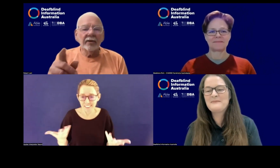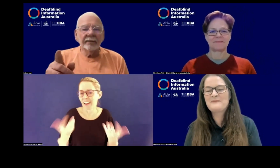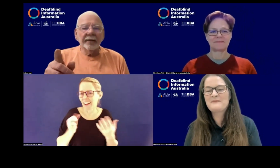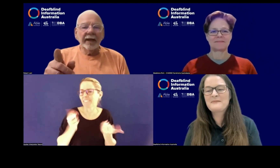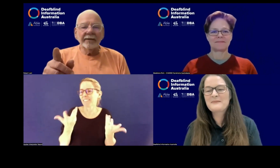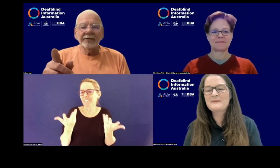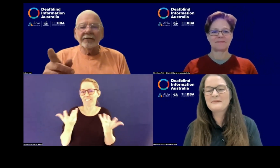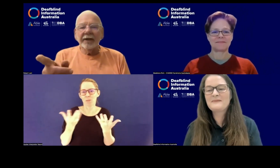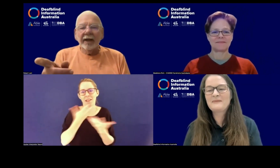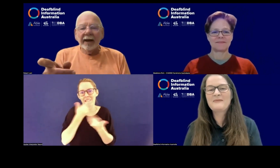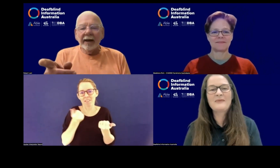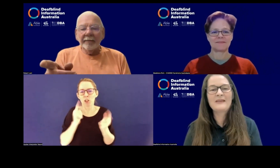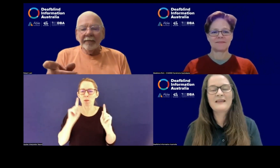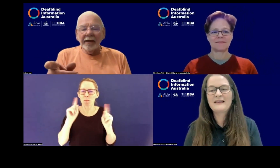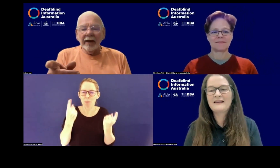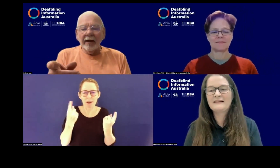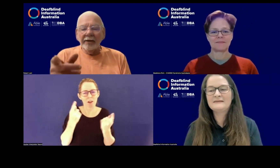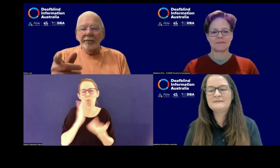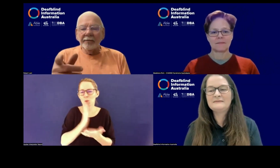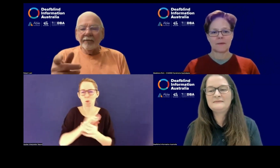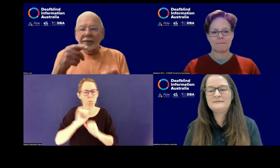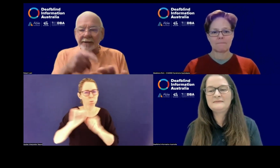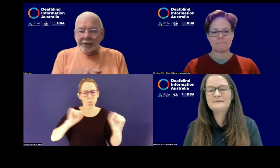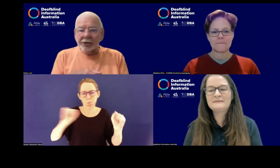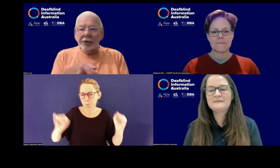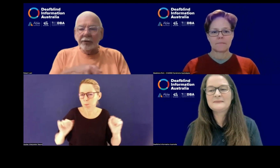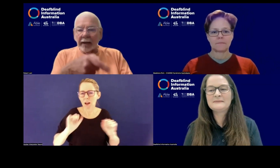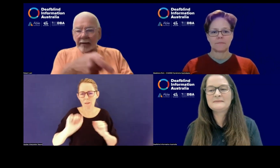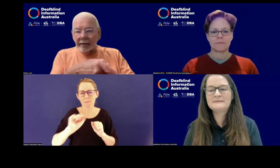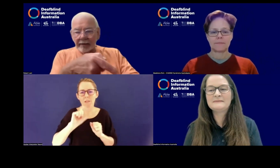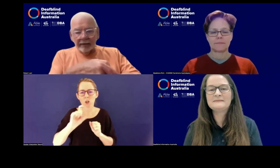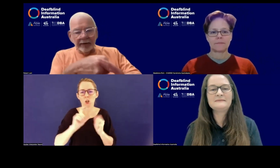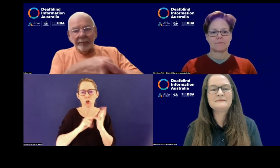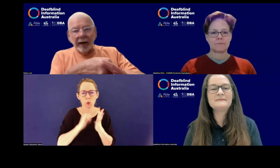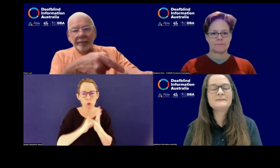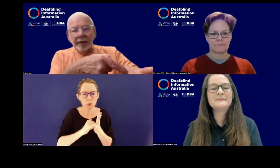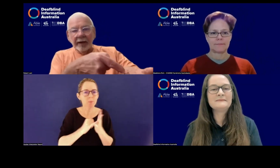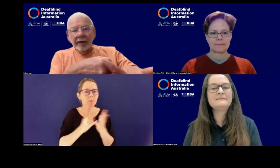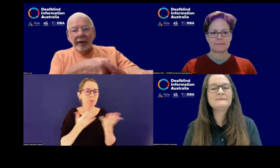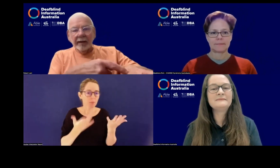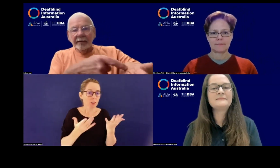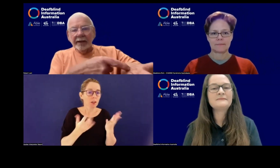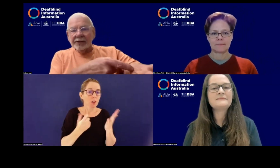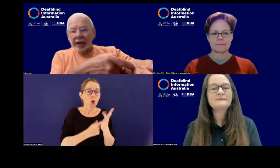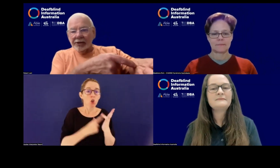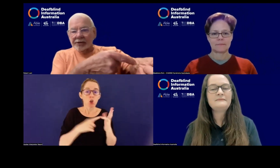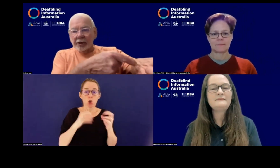I could add too that you've got the touch cue, like it might be the injections going